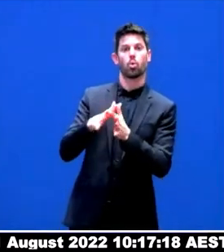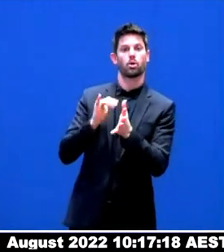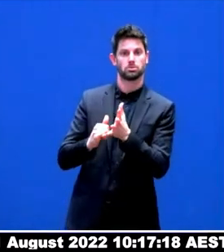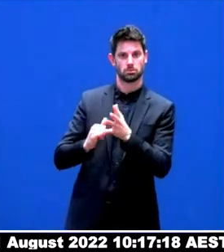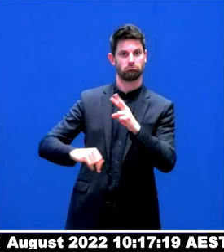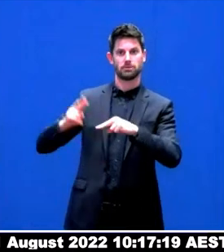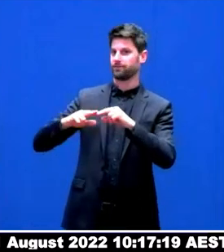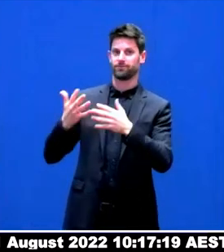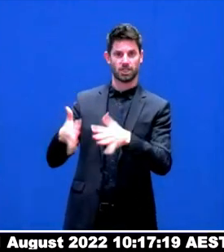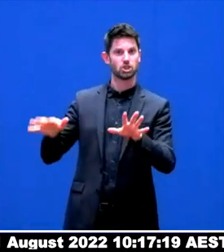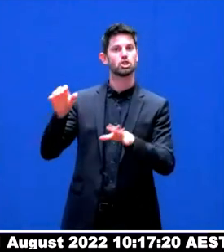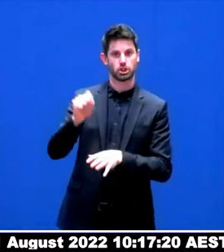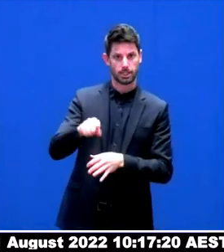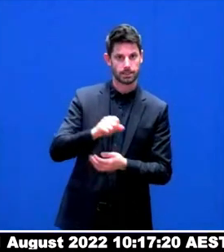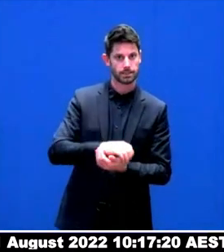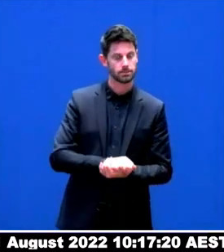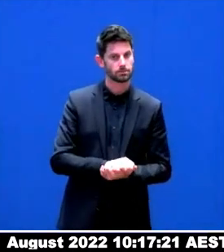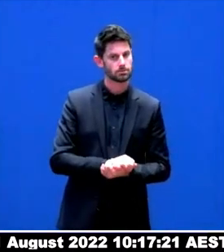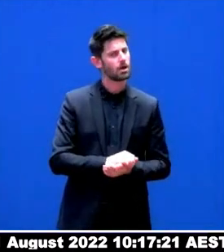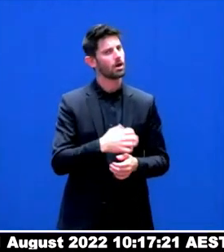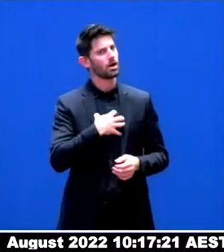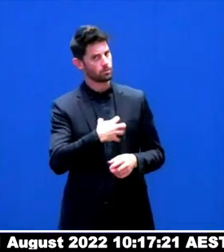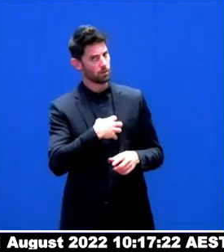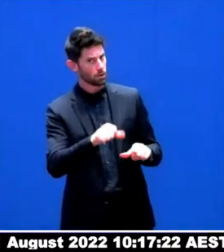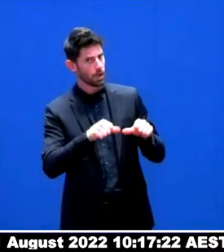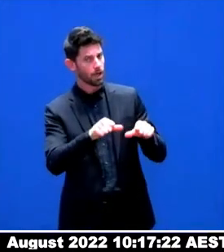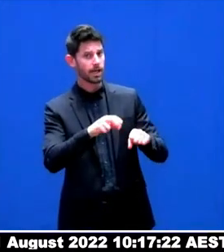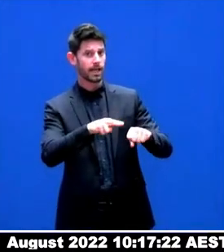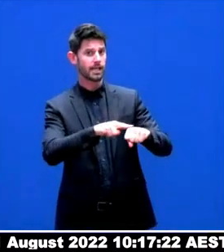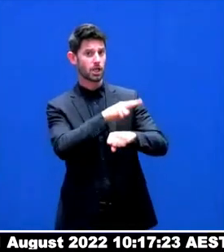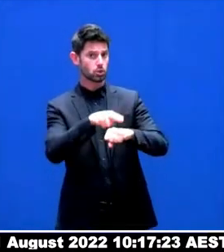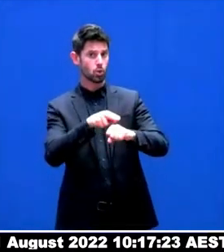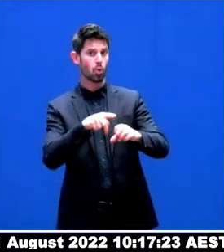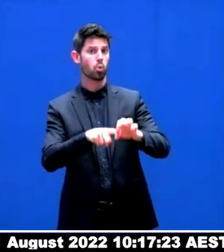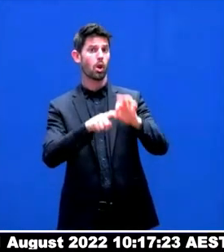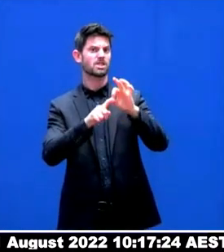And in terms of a national quality framework, the idea of national